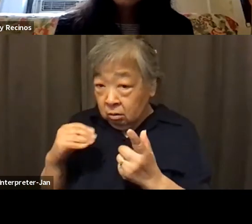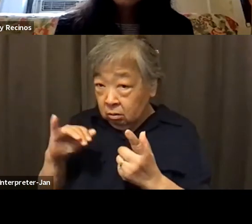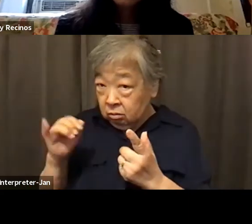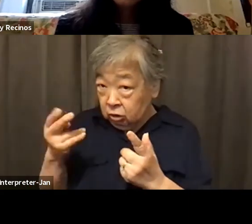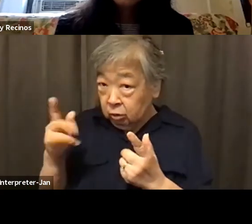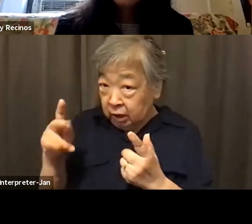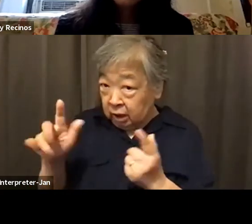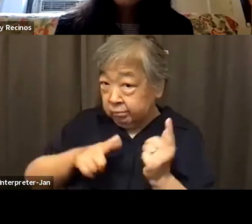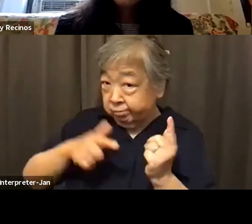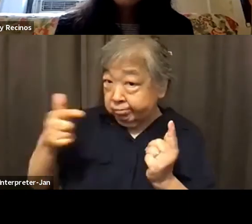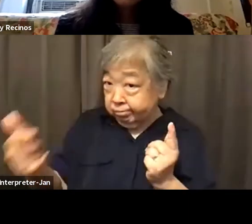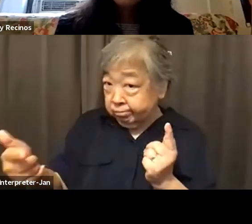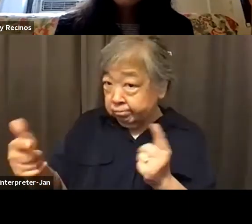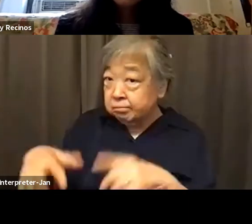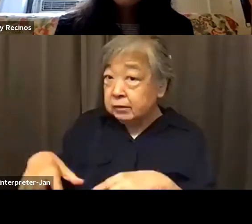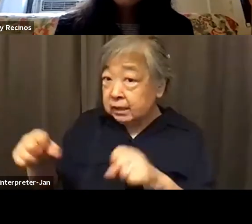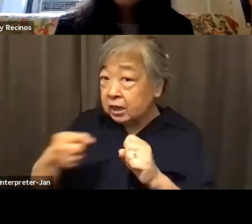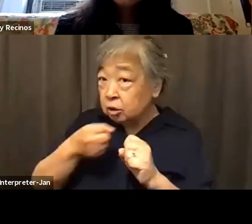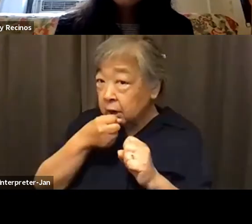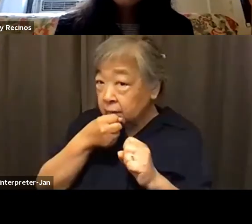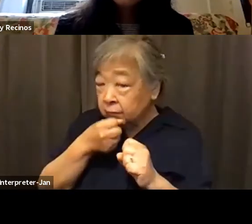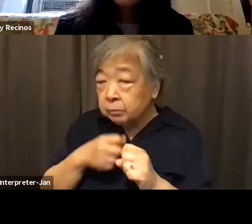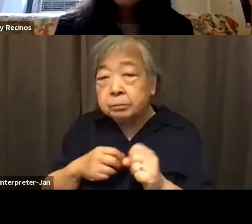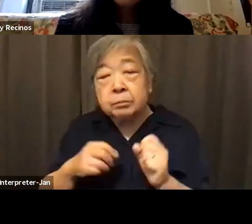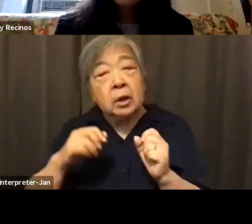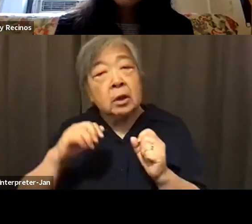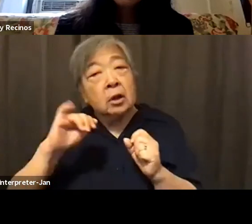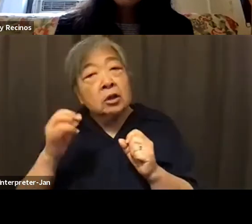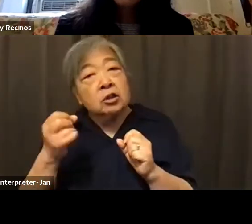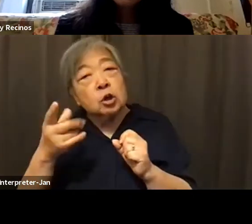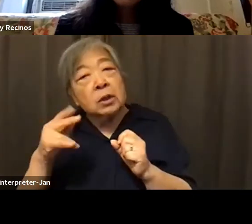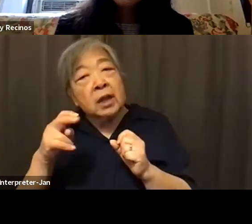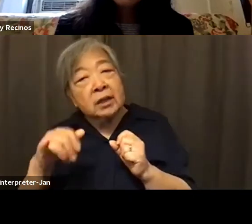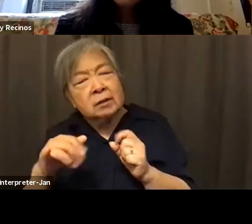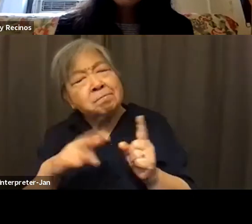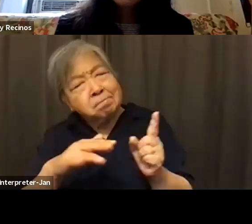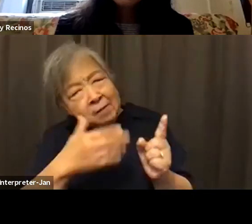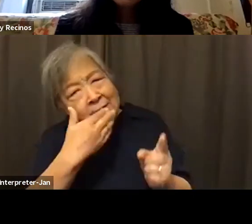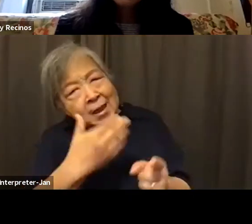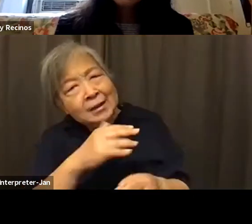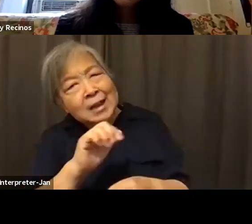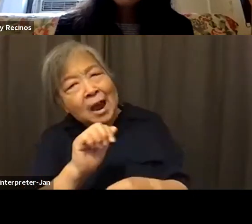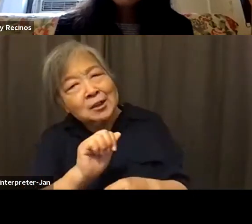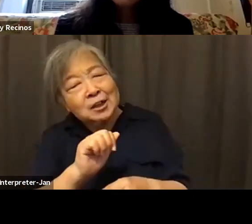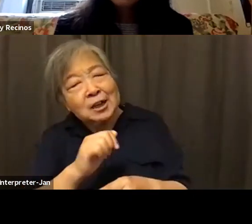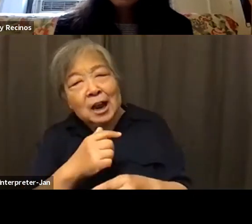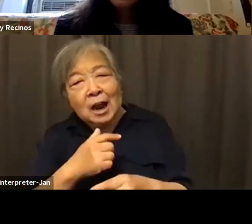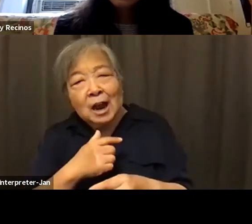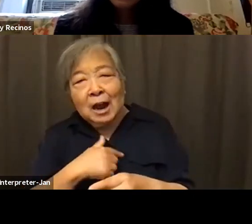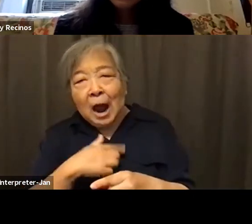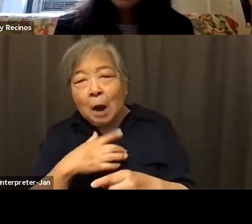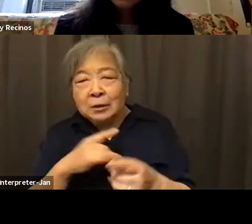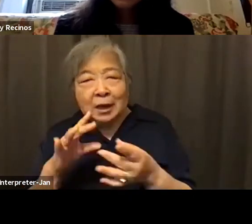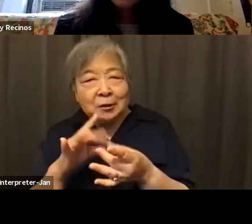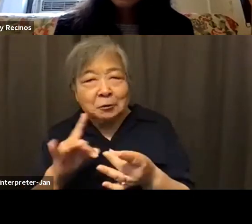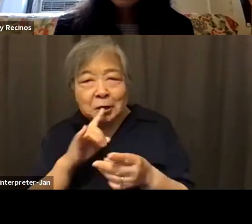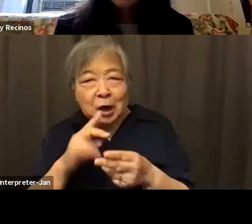JOHILENY MERÁN: Thanks, Ashley. I just wanted to share very briefly that in the comments